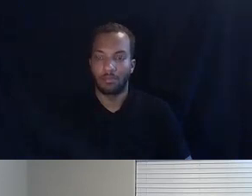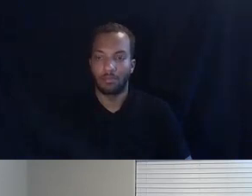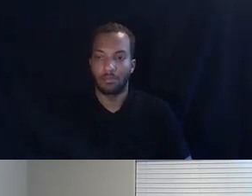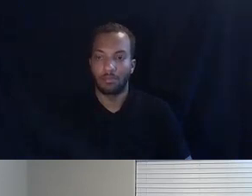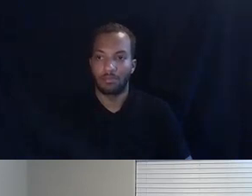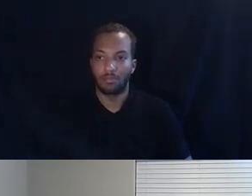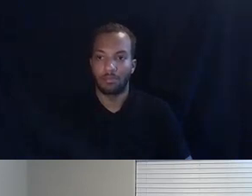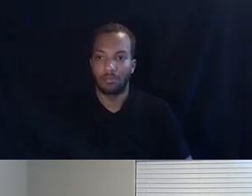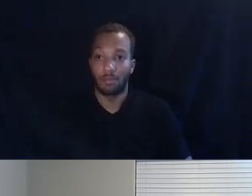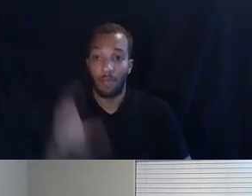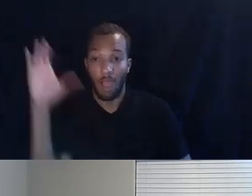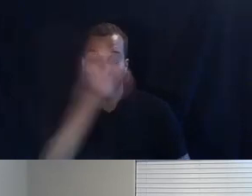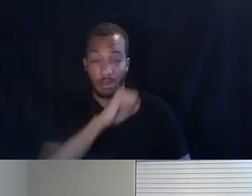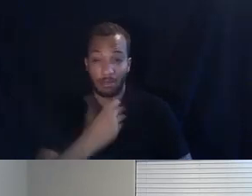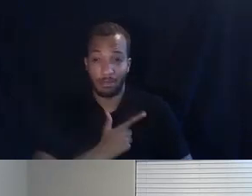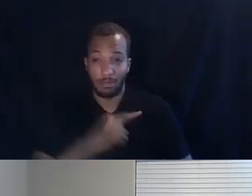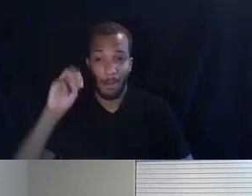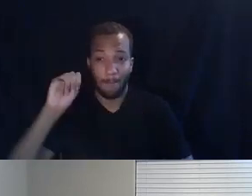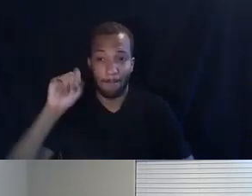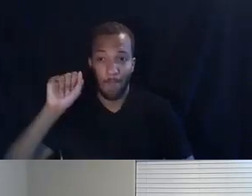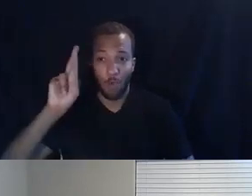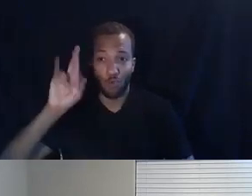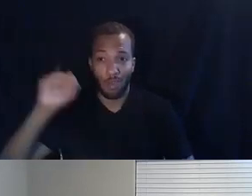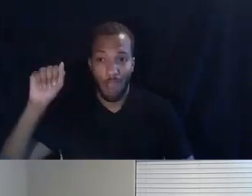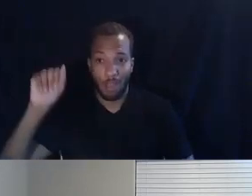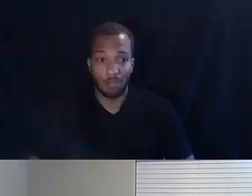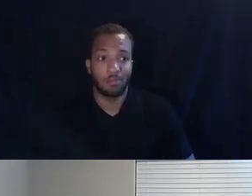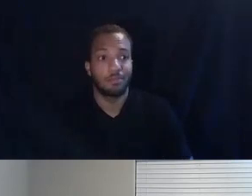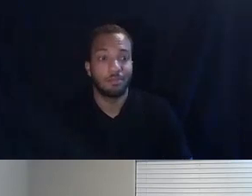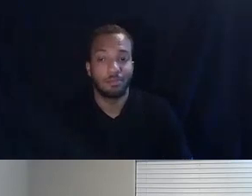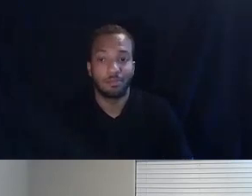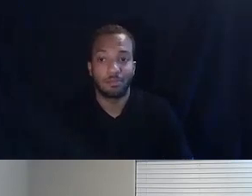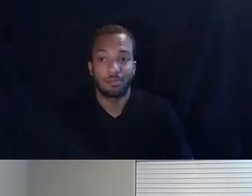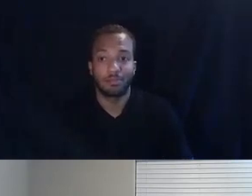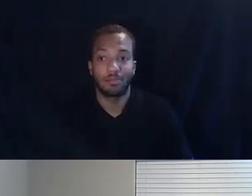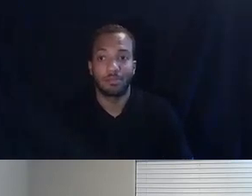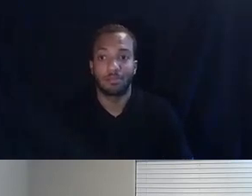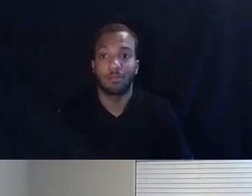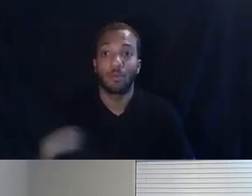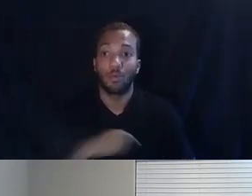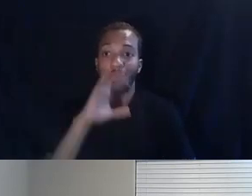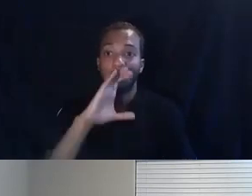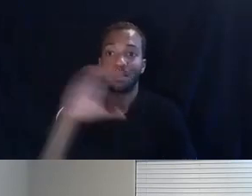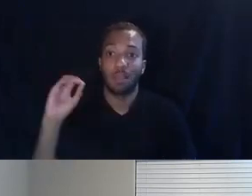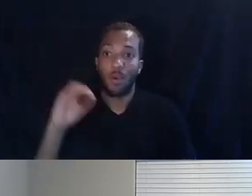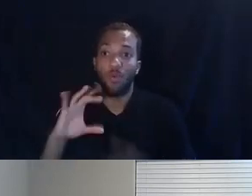I guess, I go next. So our CCO, so we are a coordinated care organization